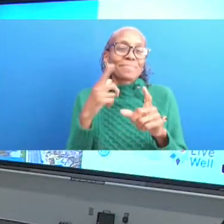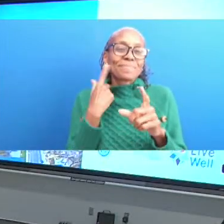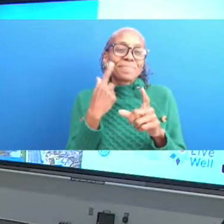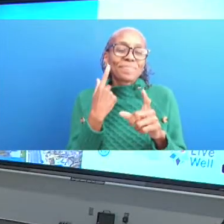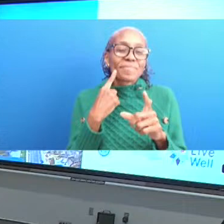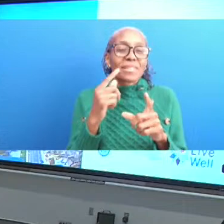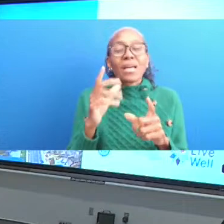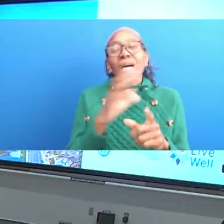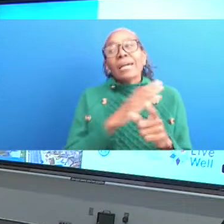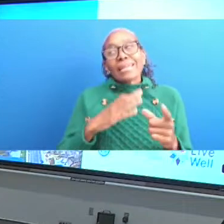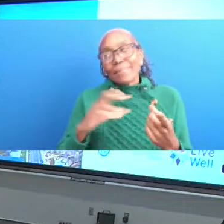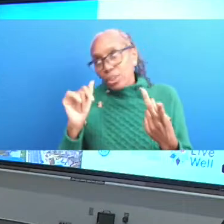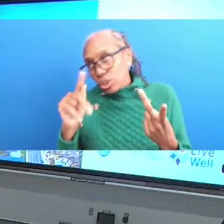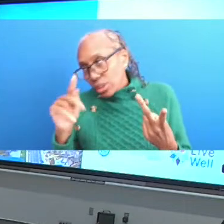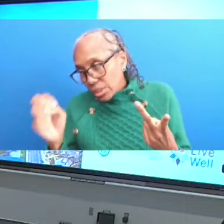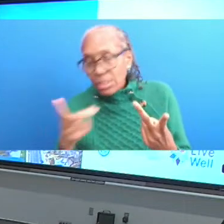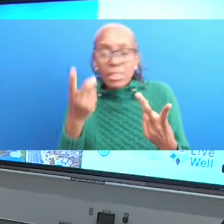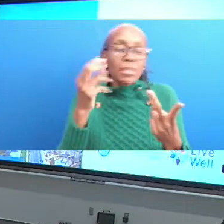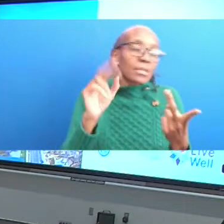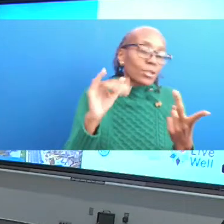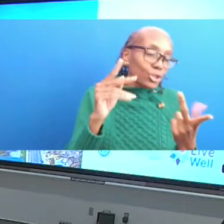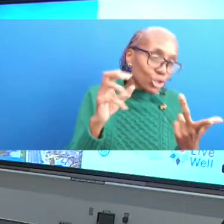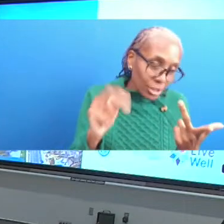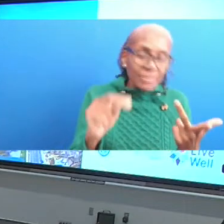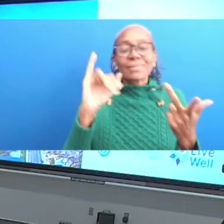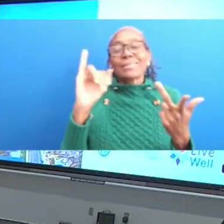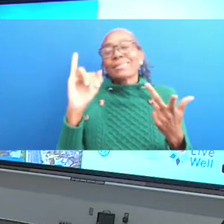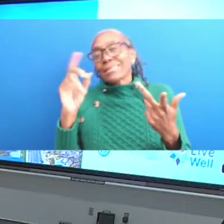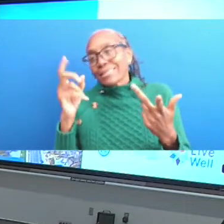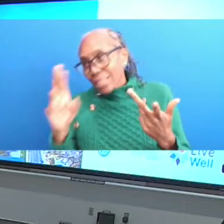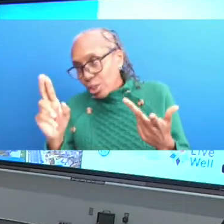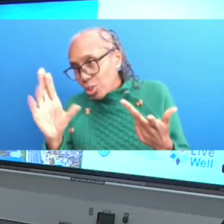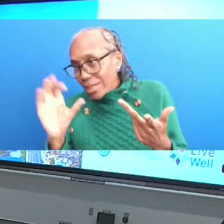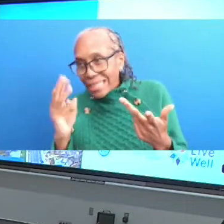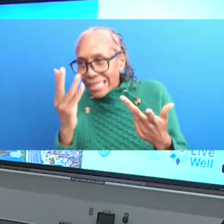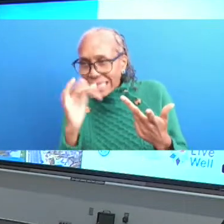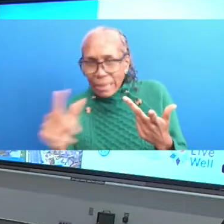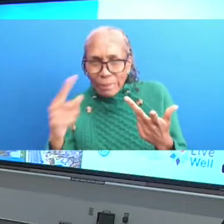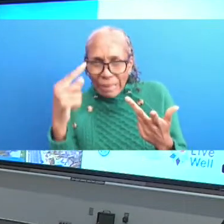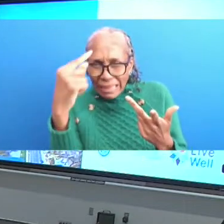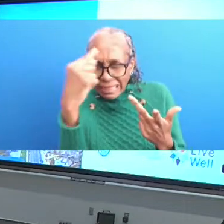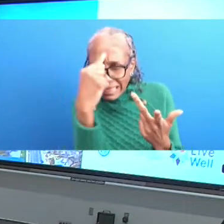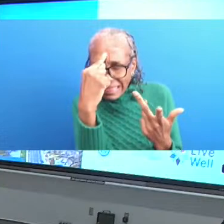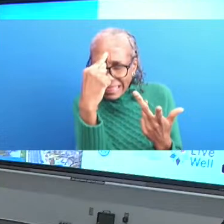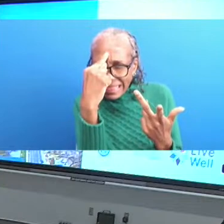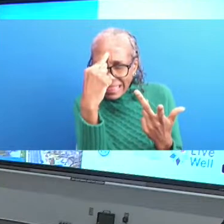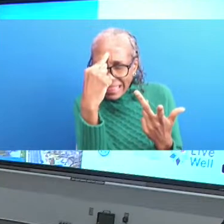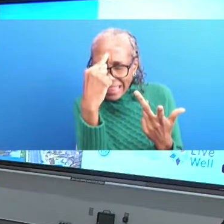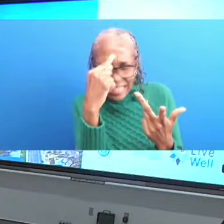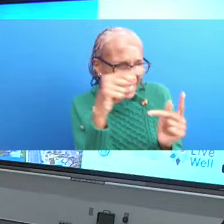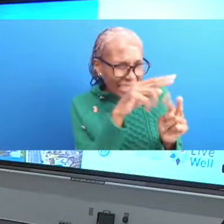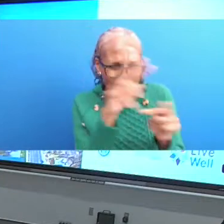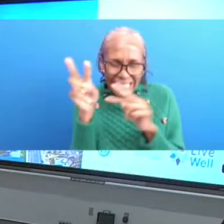HERE TODAY INCLUDING YOU, MR.